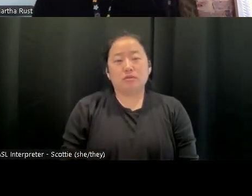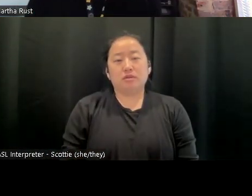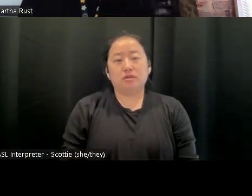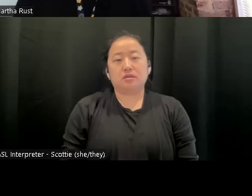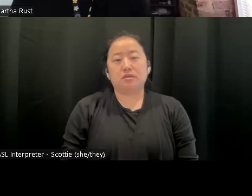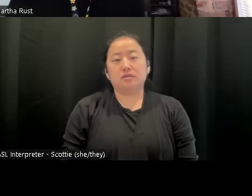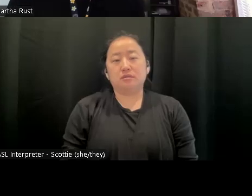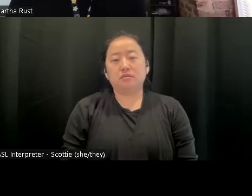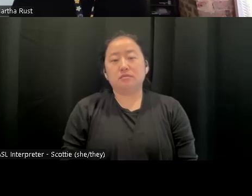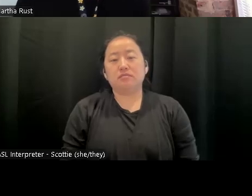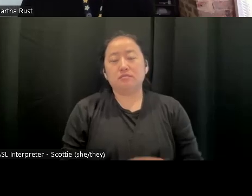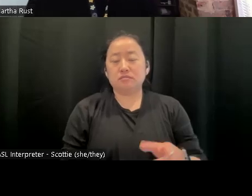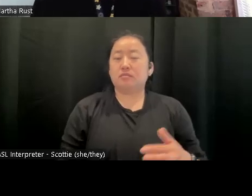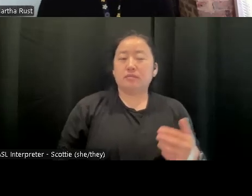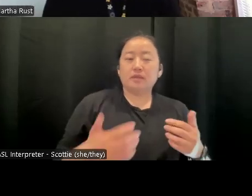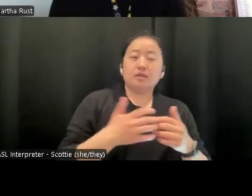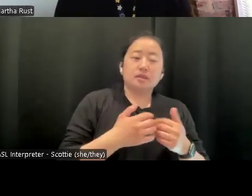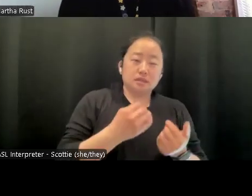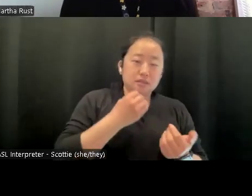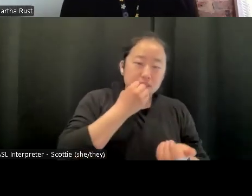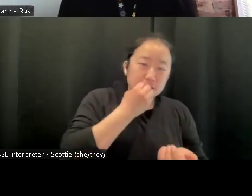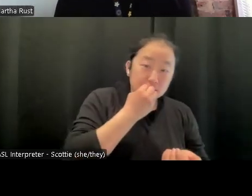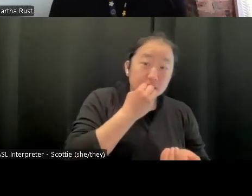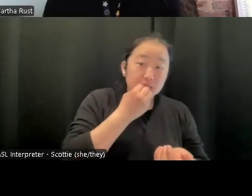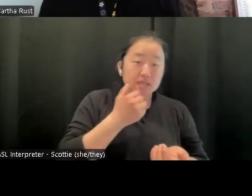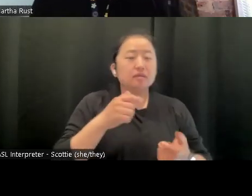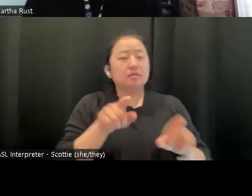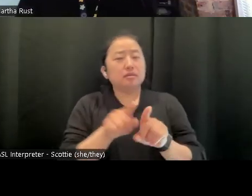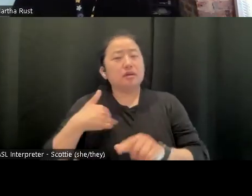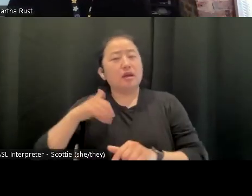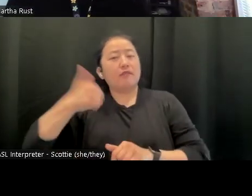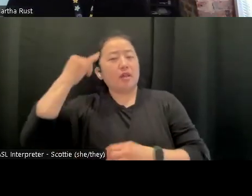Along with eating, we have other solutions to help with everyday self-care.